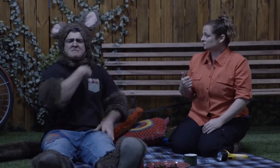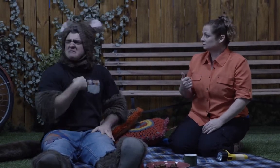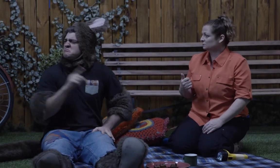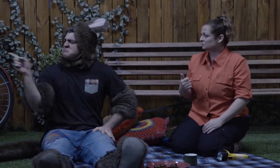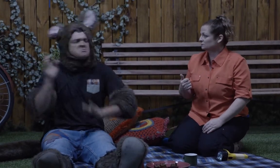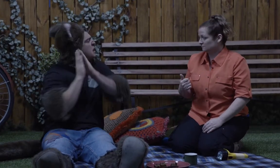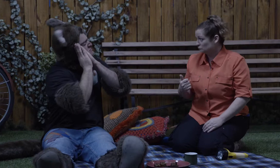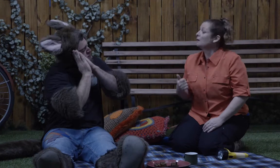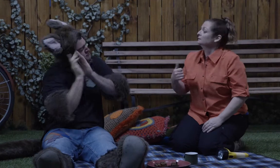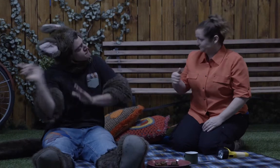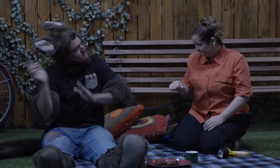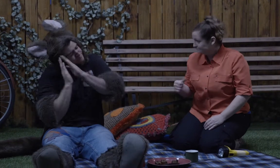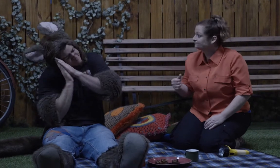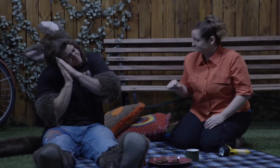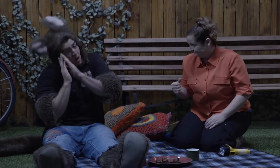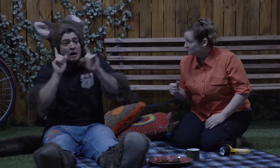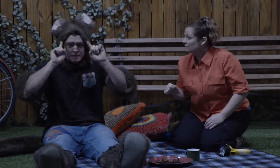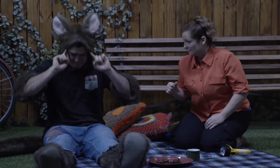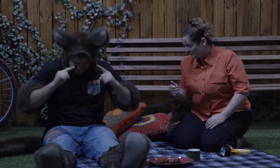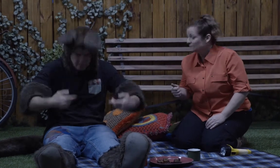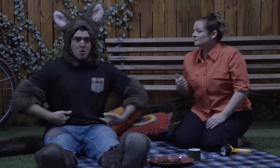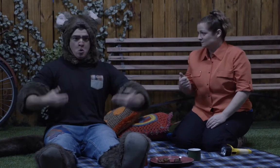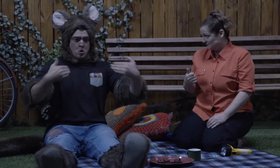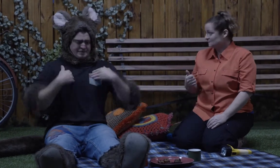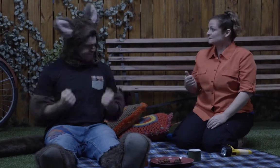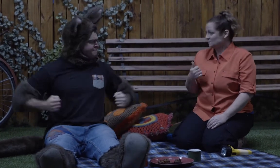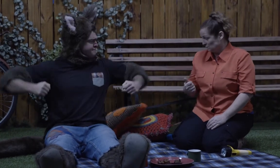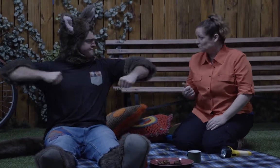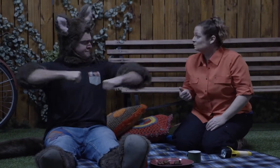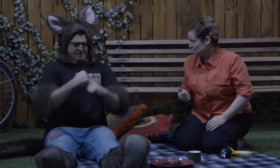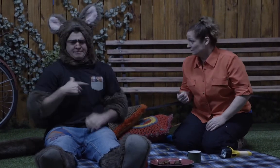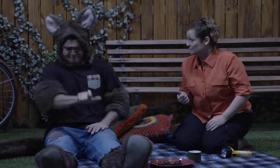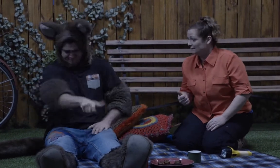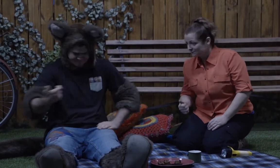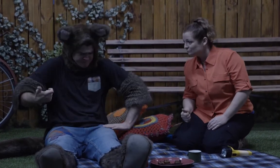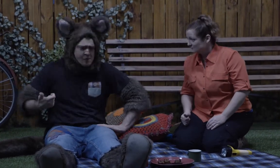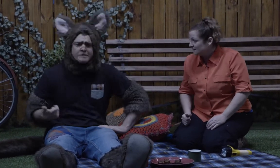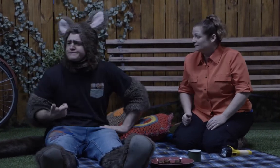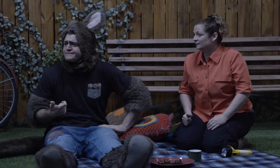And then I went to bed. And when I woke up in the morning, I had a look outside,